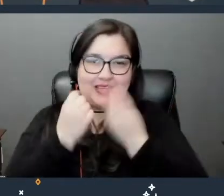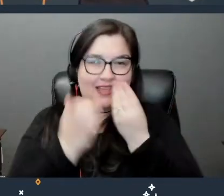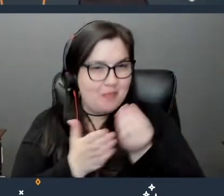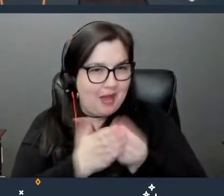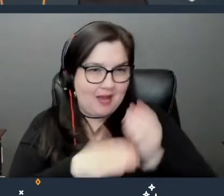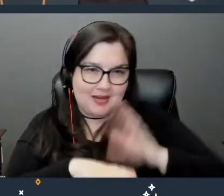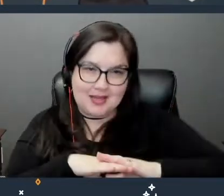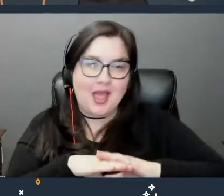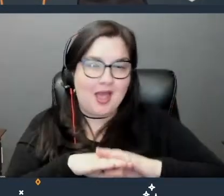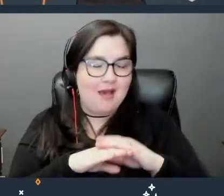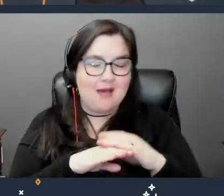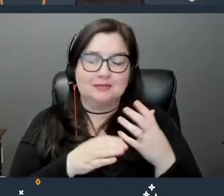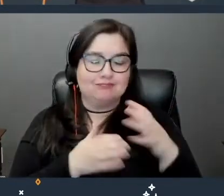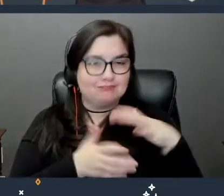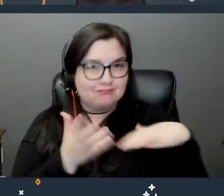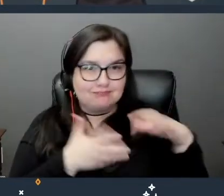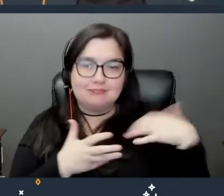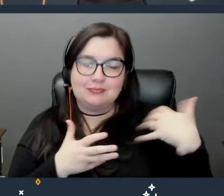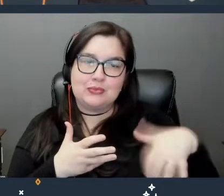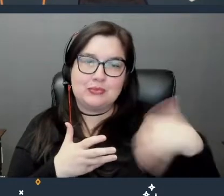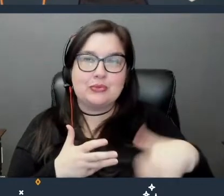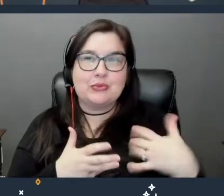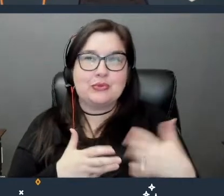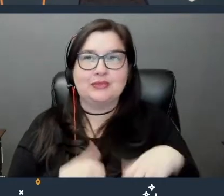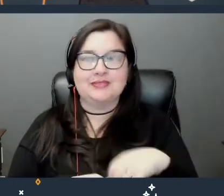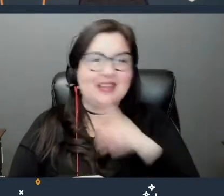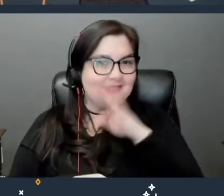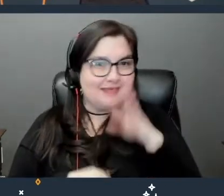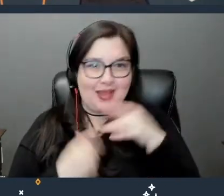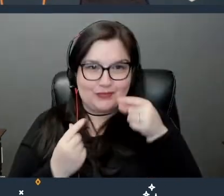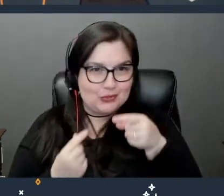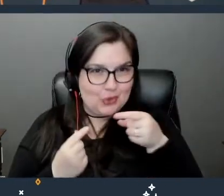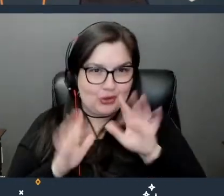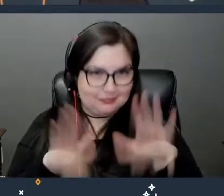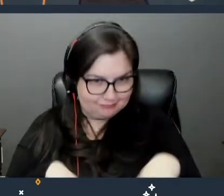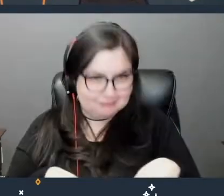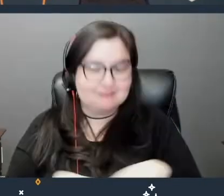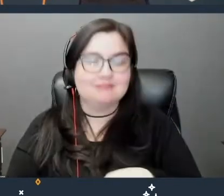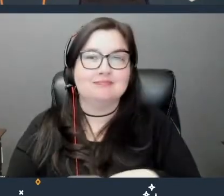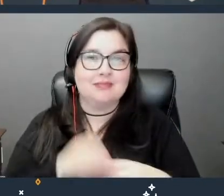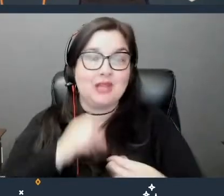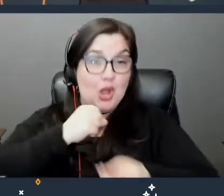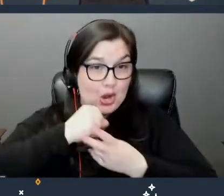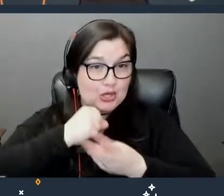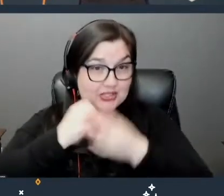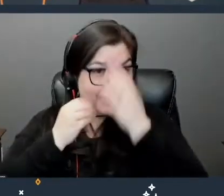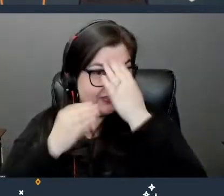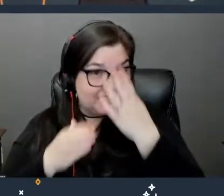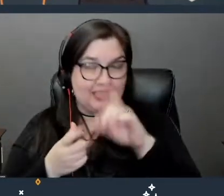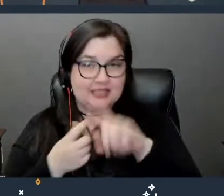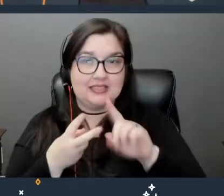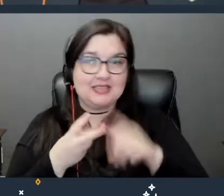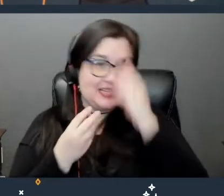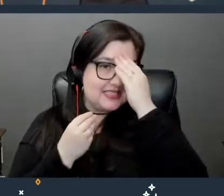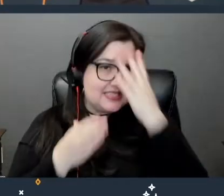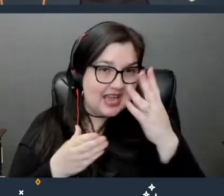I've never heard someone argue with me about. And so archive data and data that has an unknown or a changing access pattern